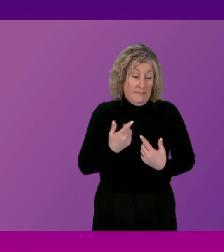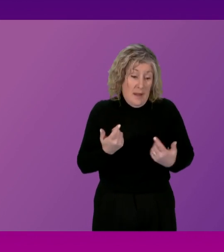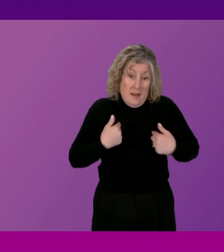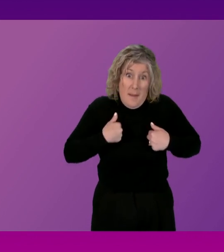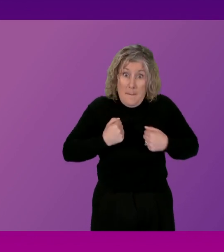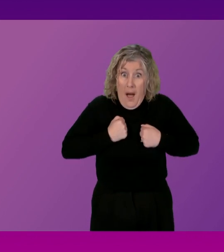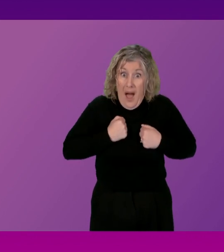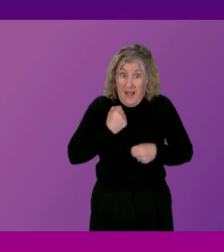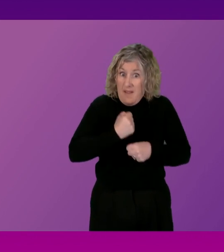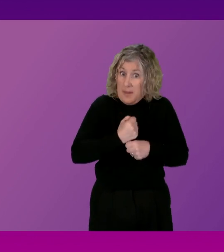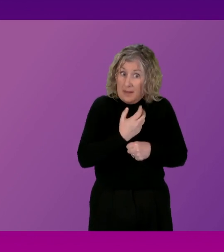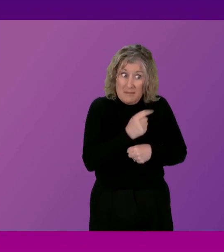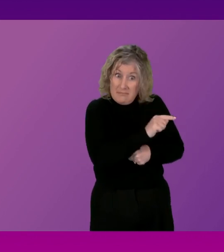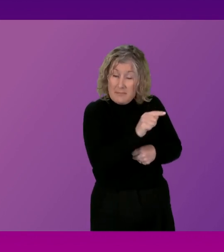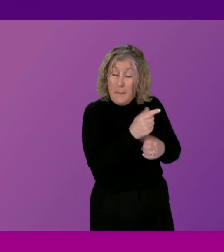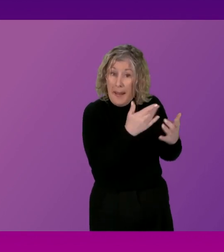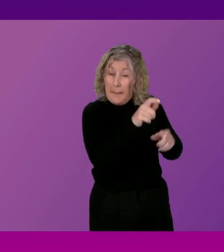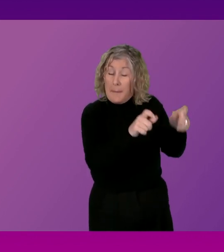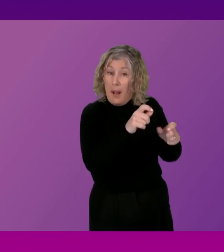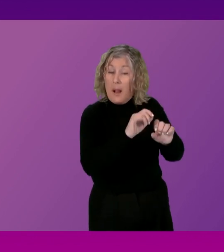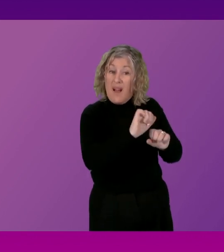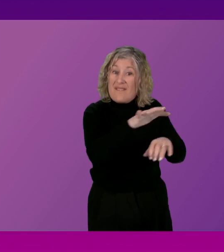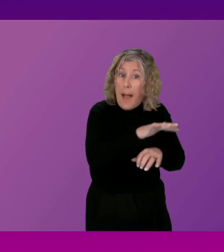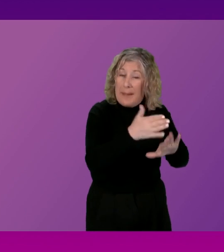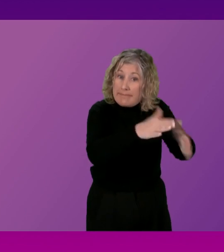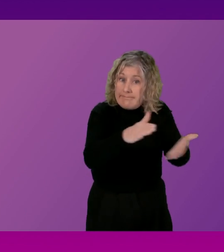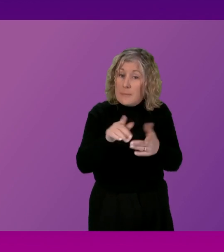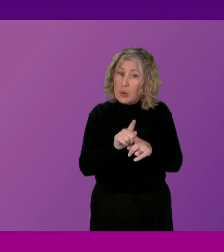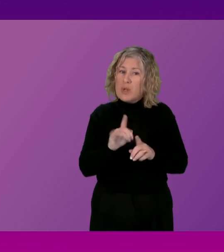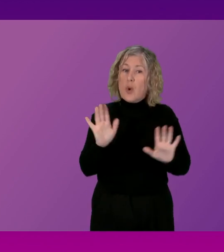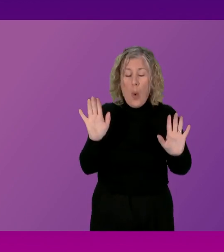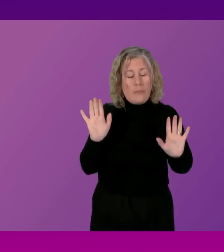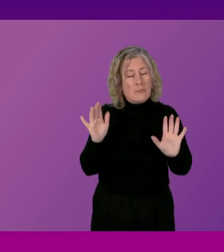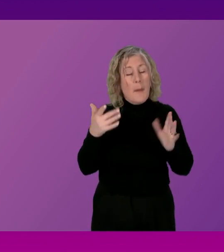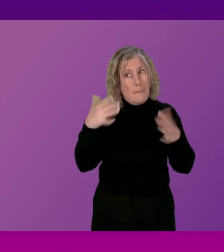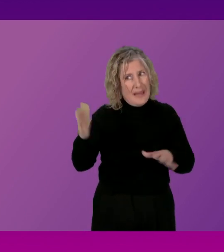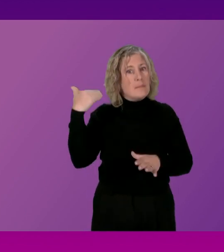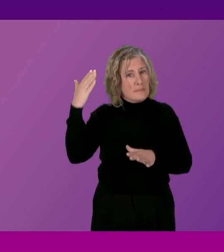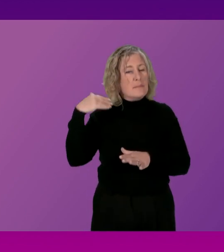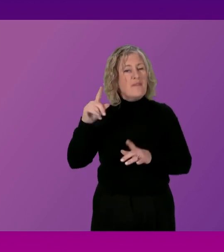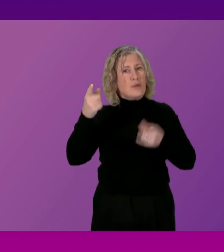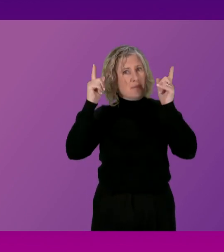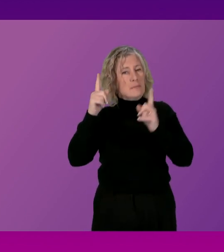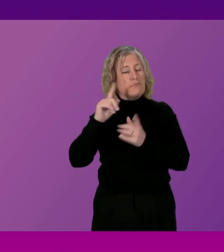I reiterate the apology that was made by the Deputy First Minister to the Scottish Covid